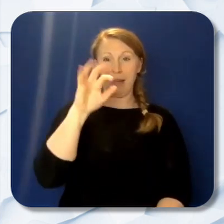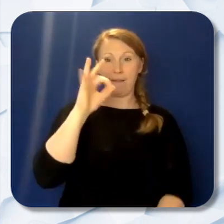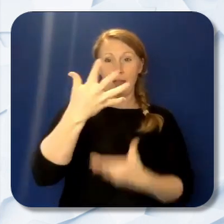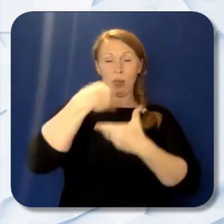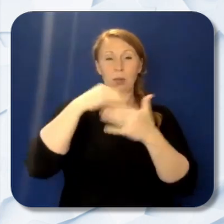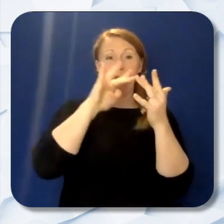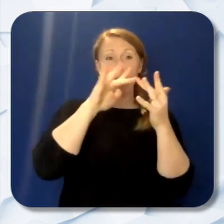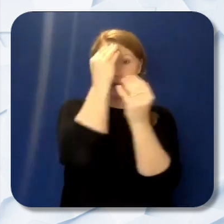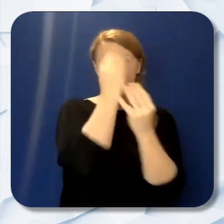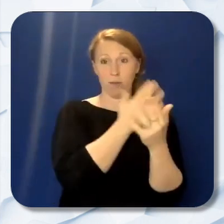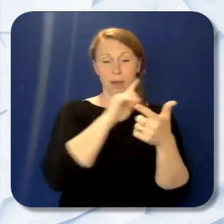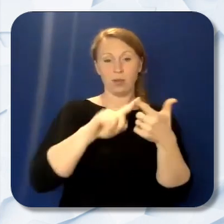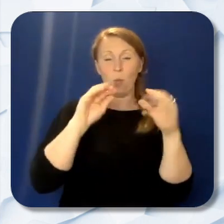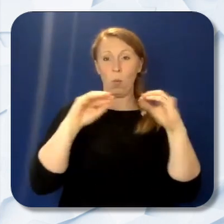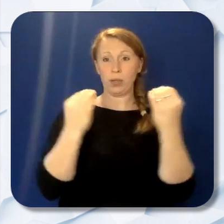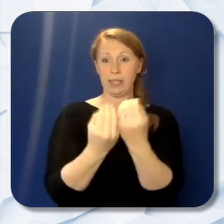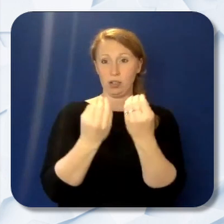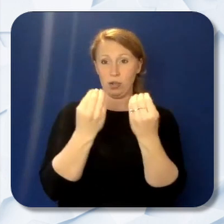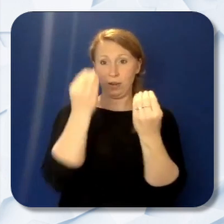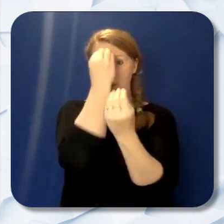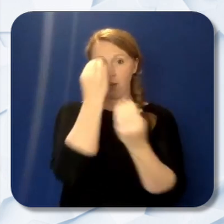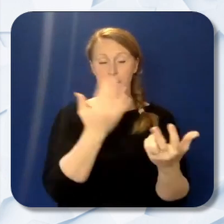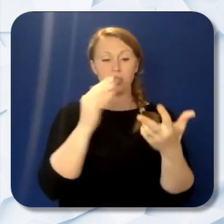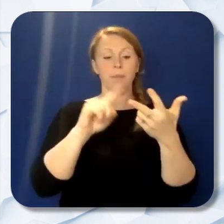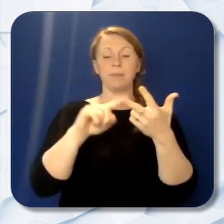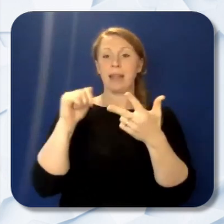Um, Your organization information. Um the address where you would like the and shift,